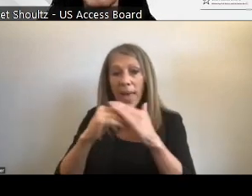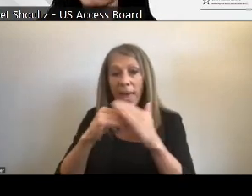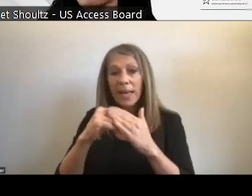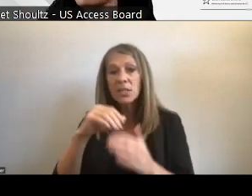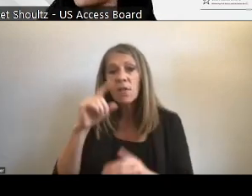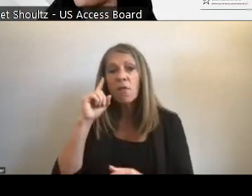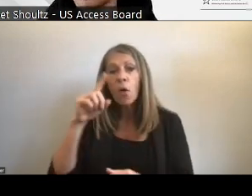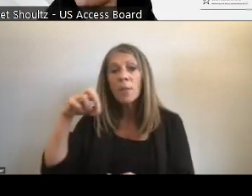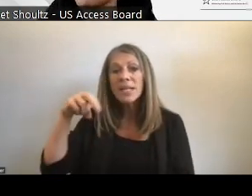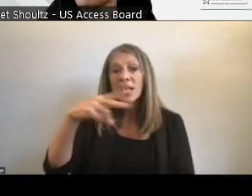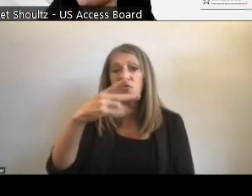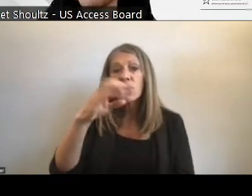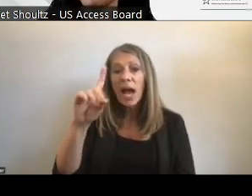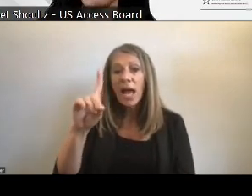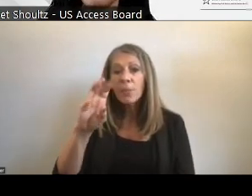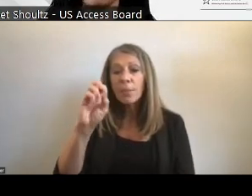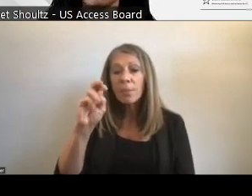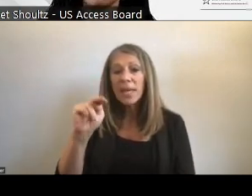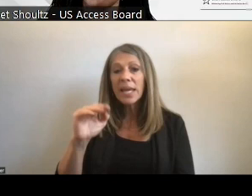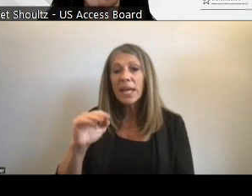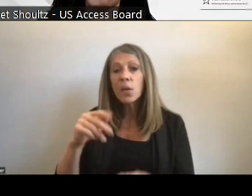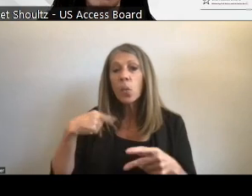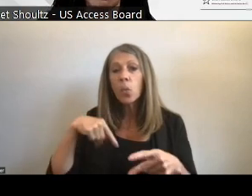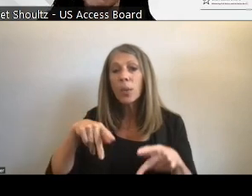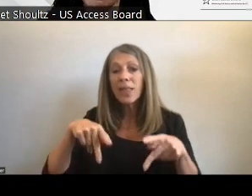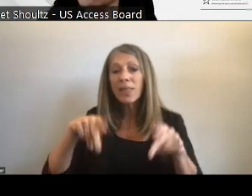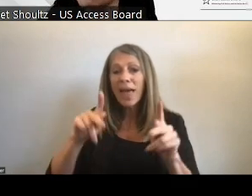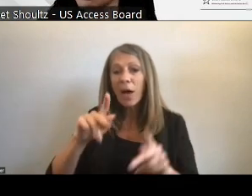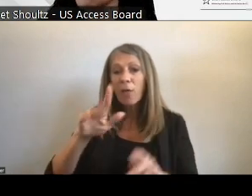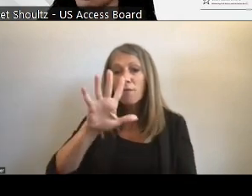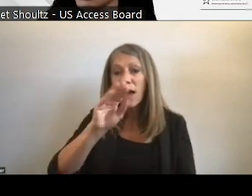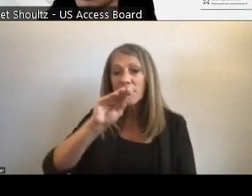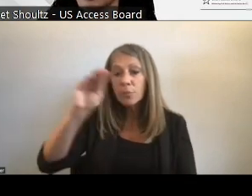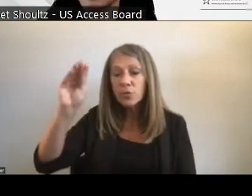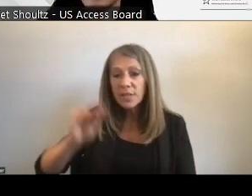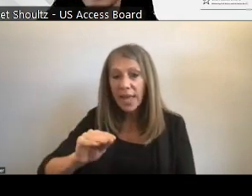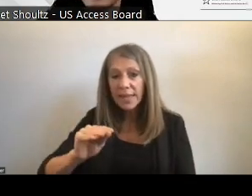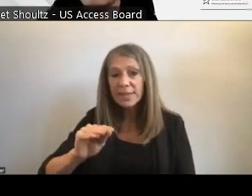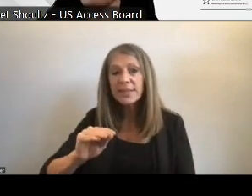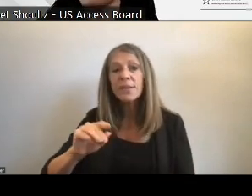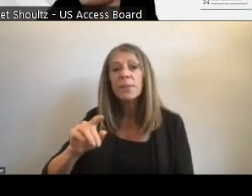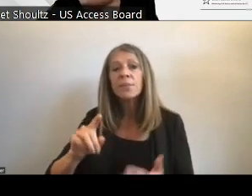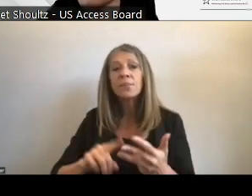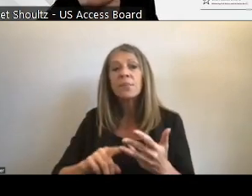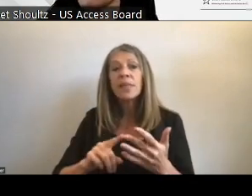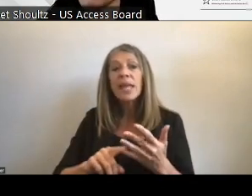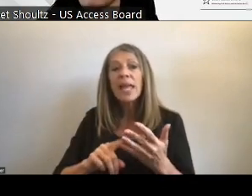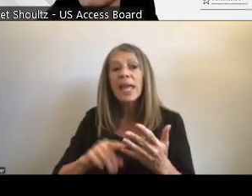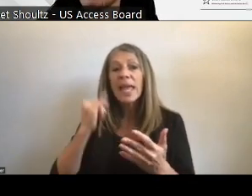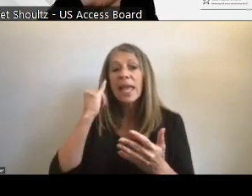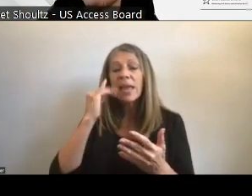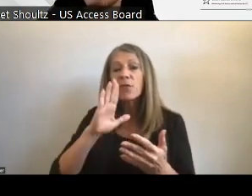beacon, we allow up to 5 percent cross slope at the crosswalk, and if your crosswalk is at